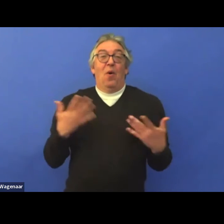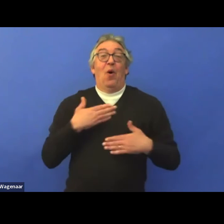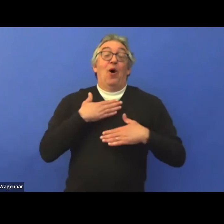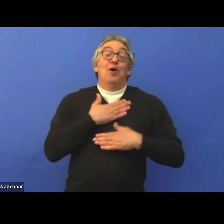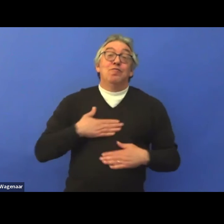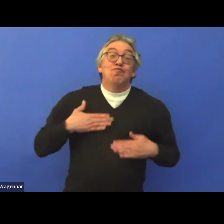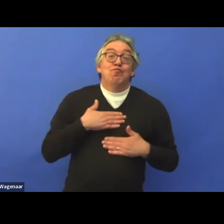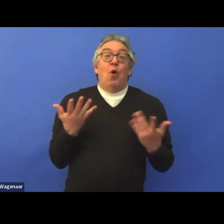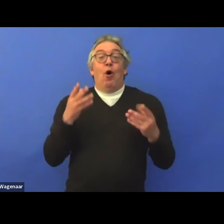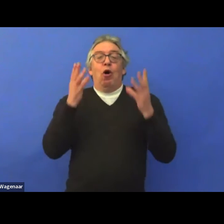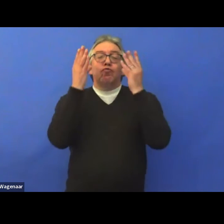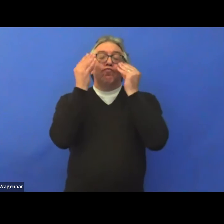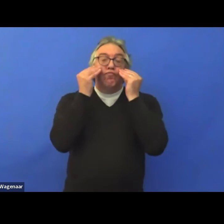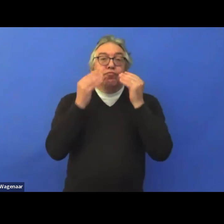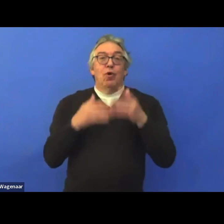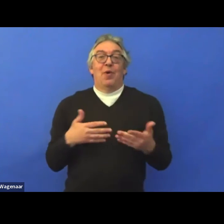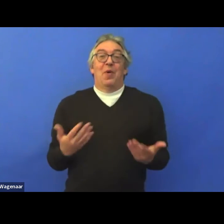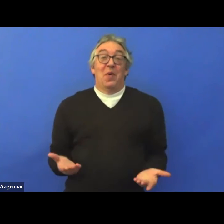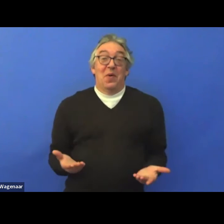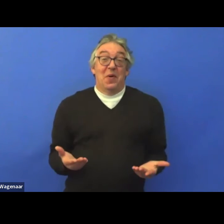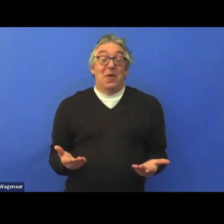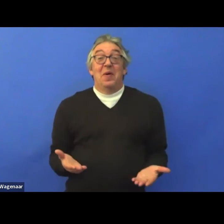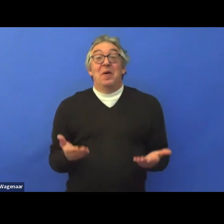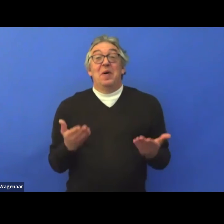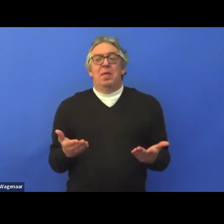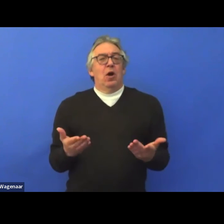or maybe you found energy in having a peaceful moment.